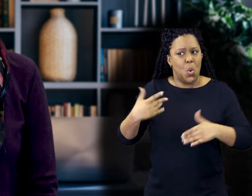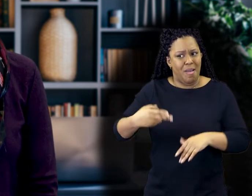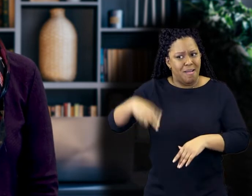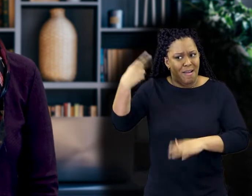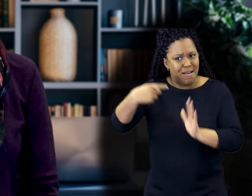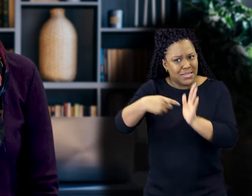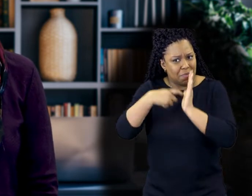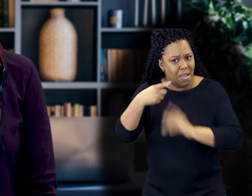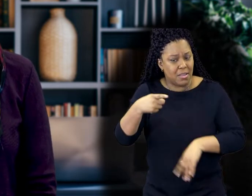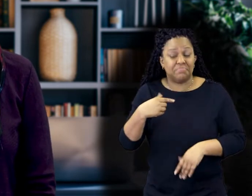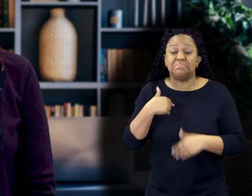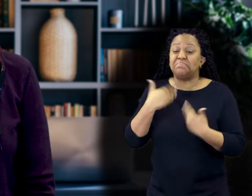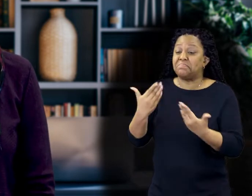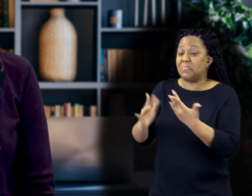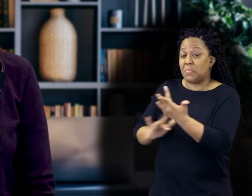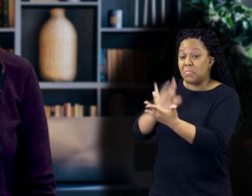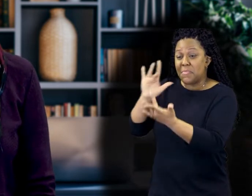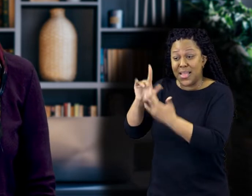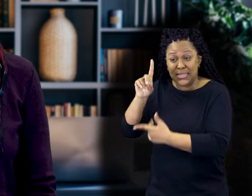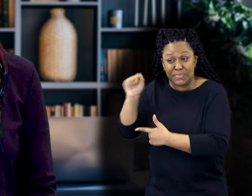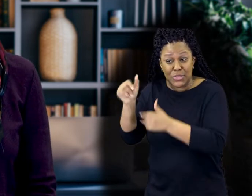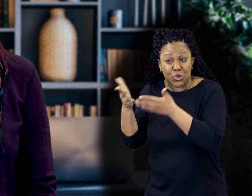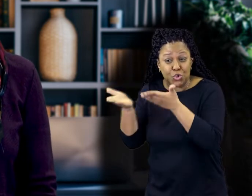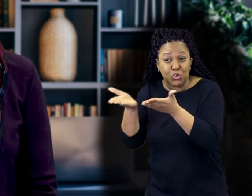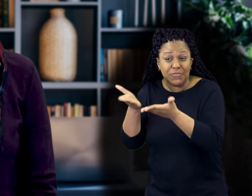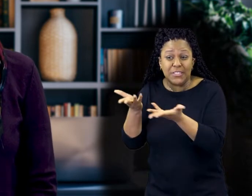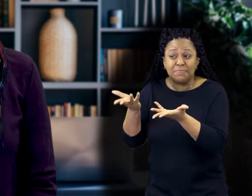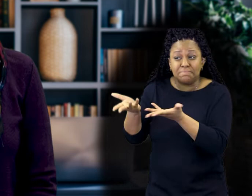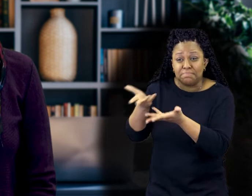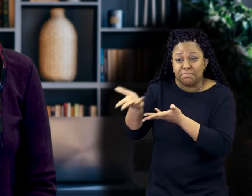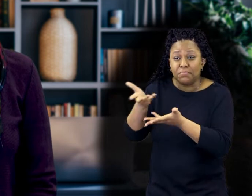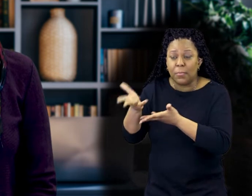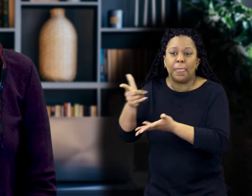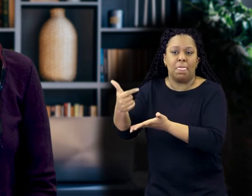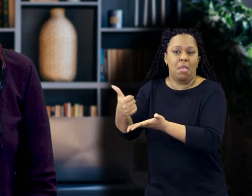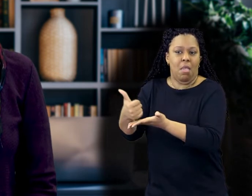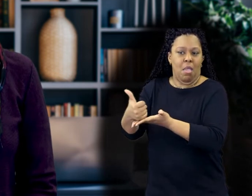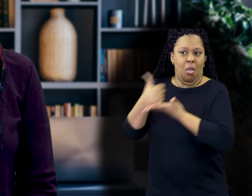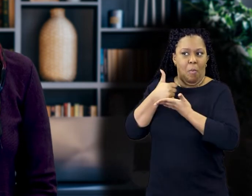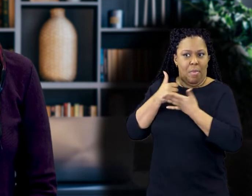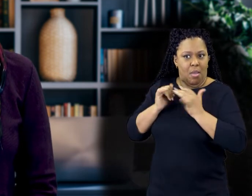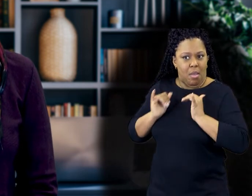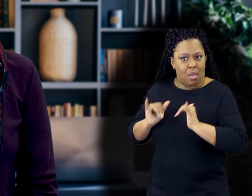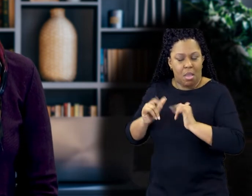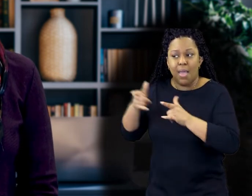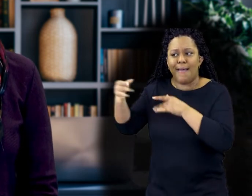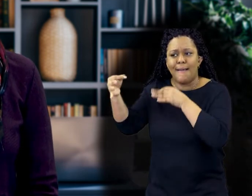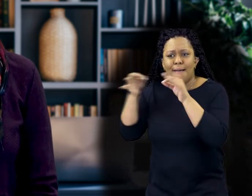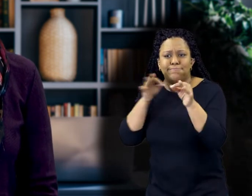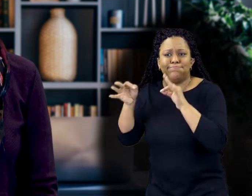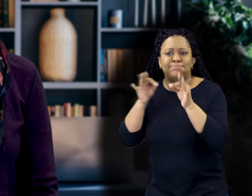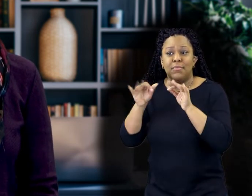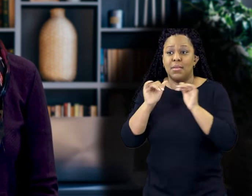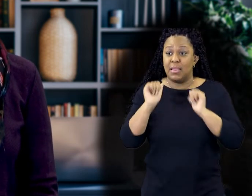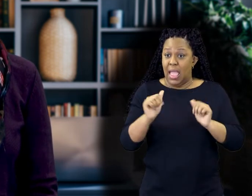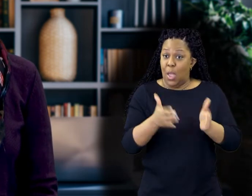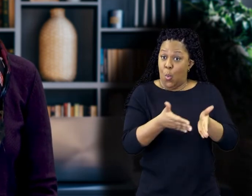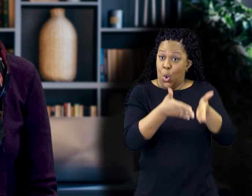I contacted Disability Services with my concerns and they were very helpful. They explained that I could request that we